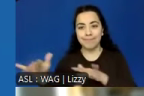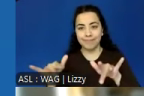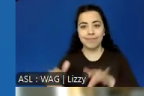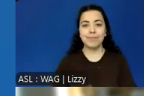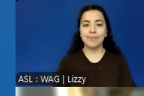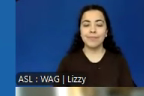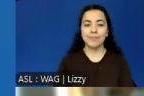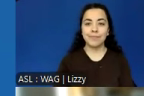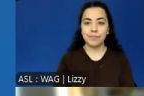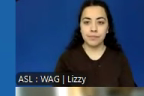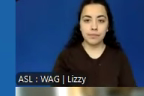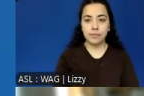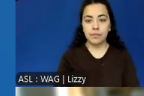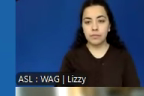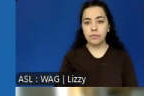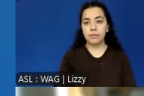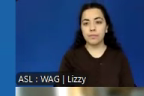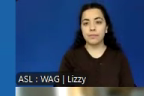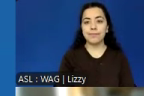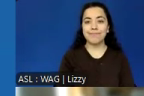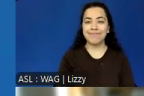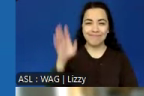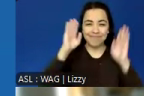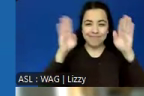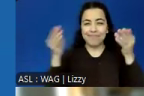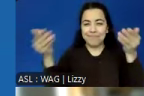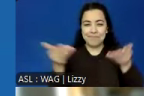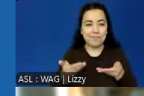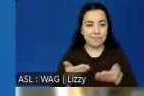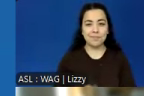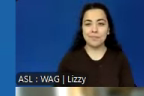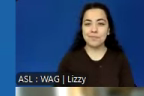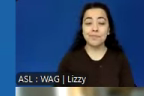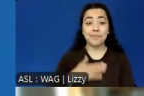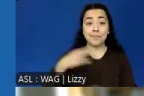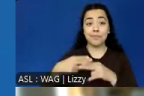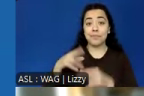Hello, and welcome, everyone. My name is Malcolm Meistrell,